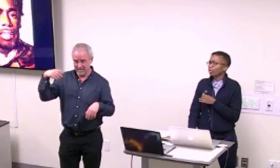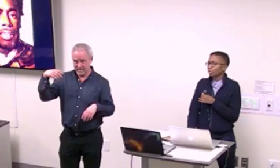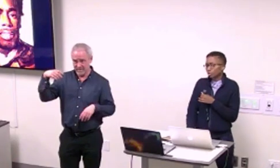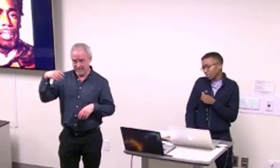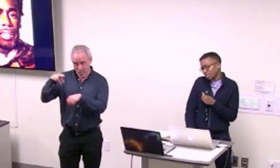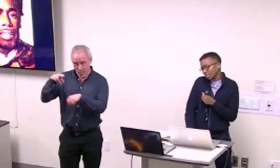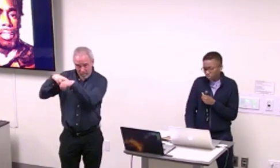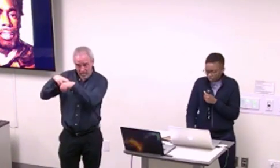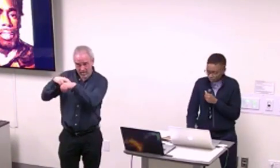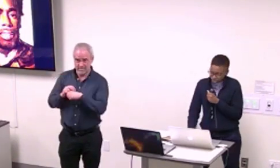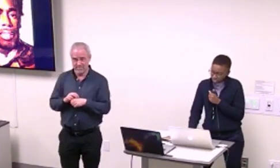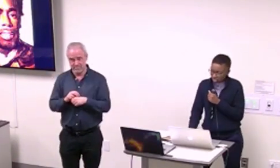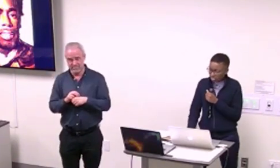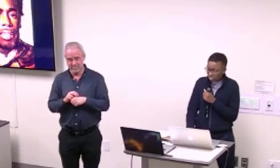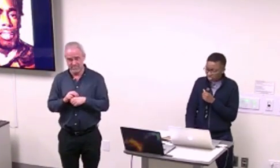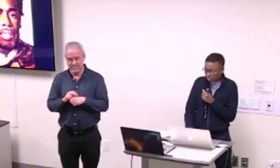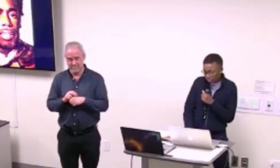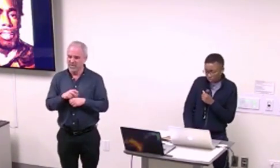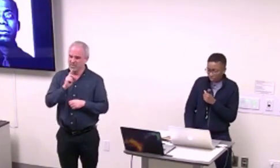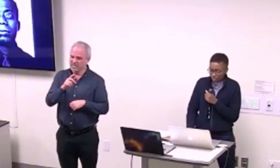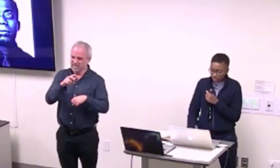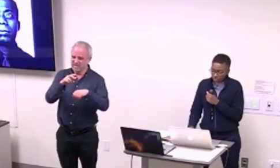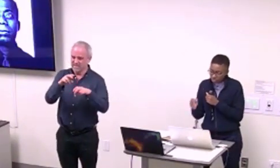And actually normal just doesn't exist. Which is a whole other conversation.